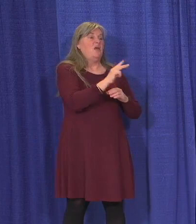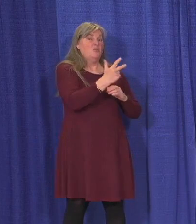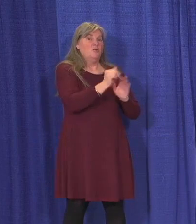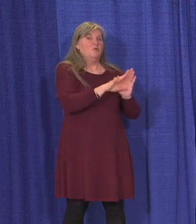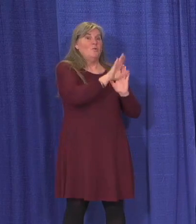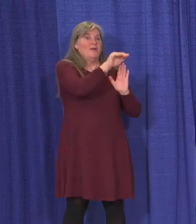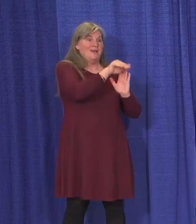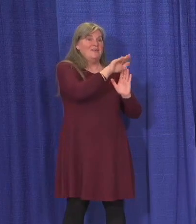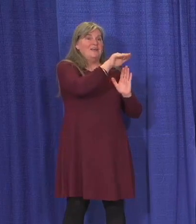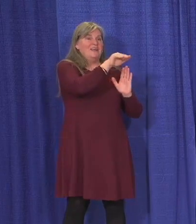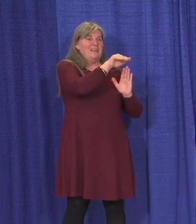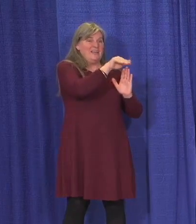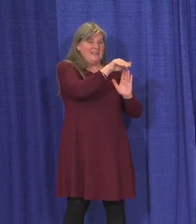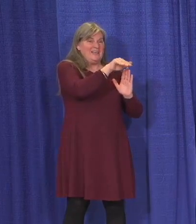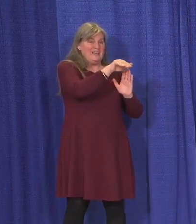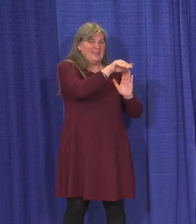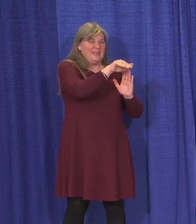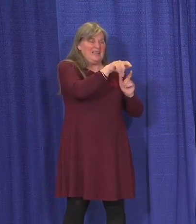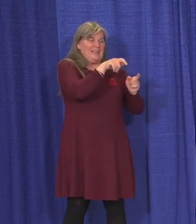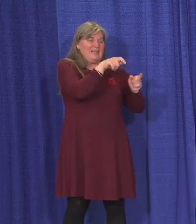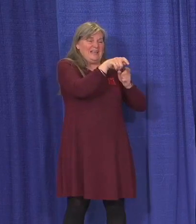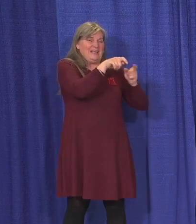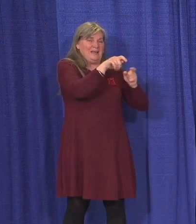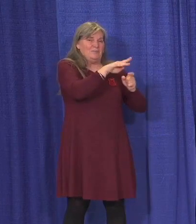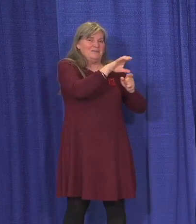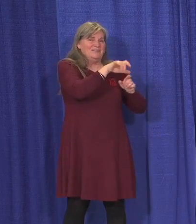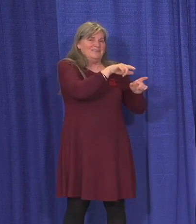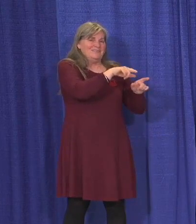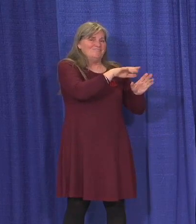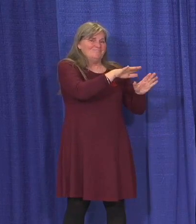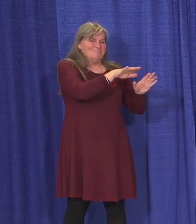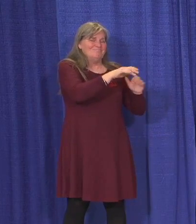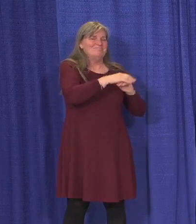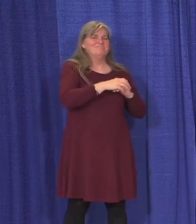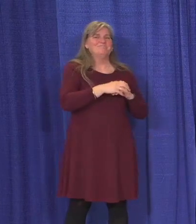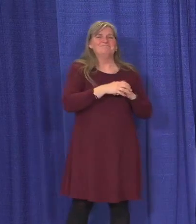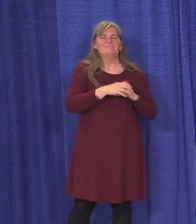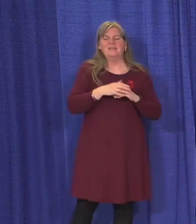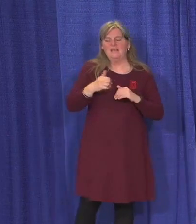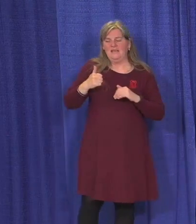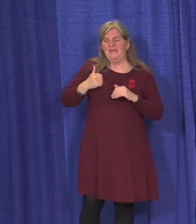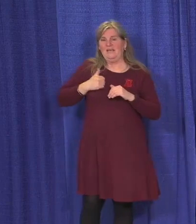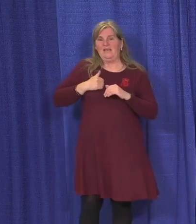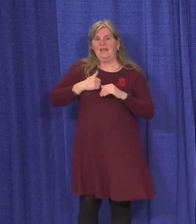off. Currently of a number of average cases per date was at its lowest